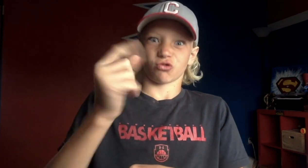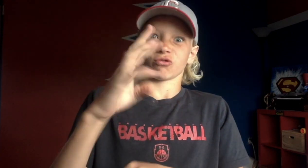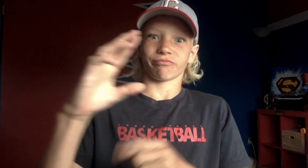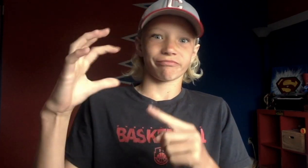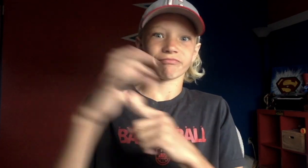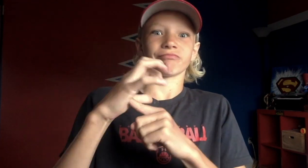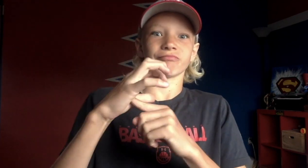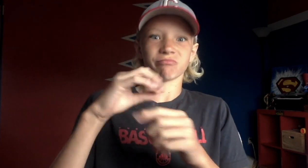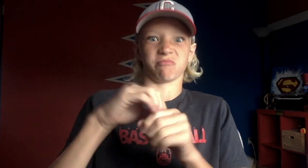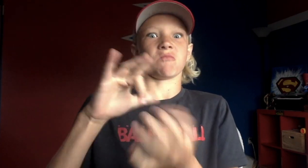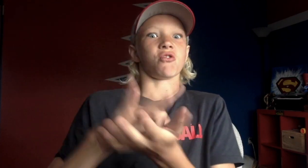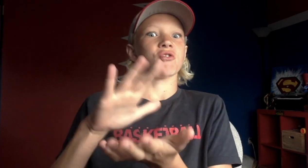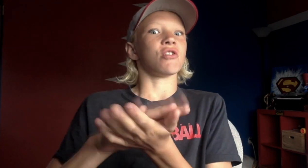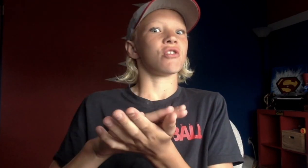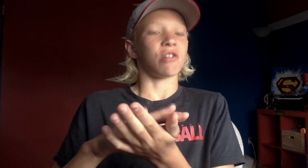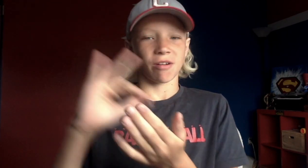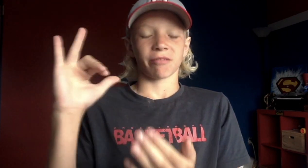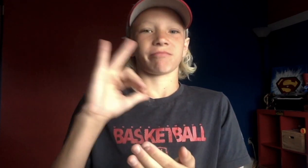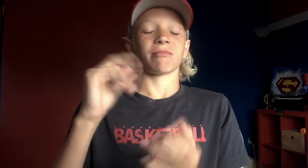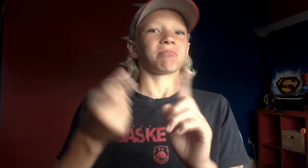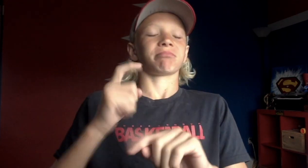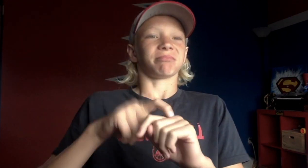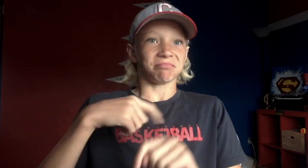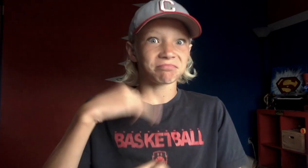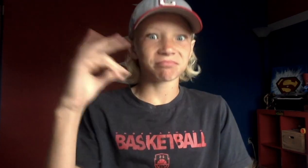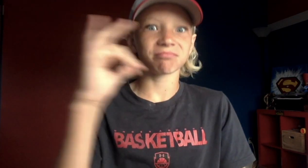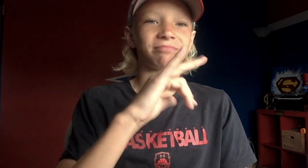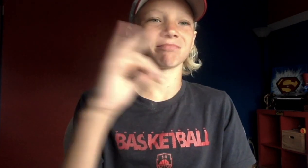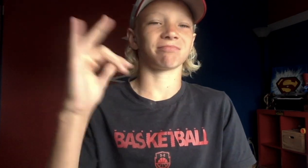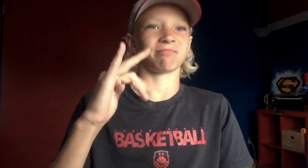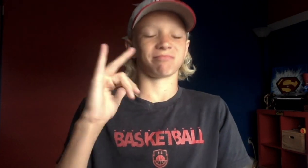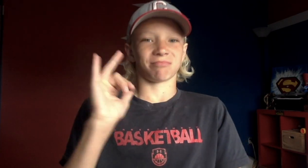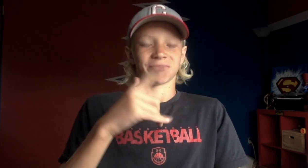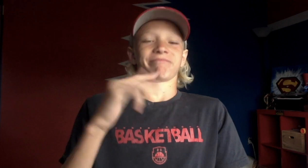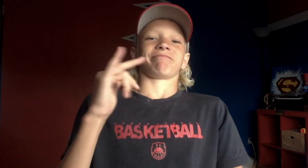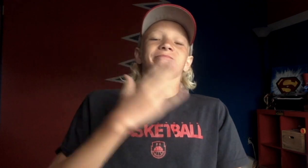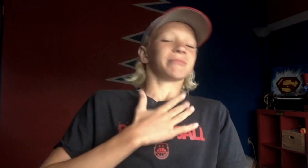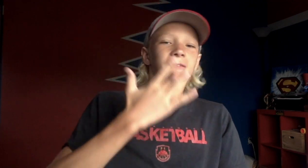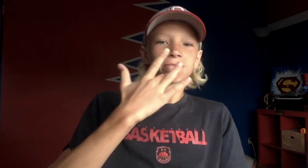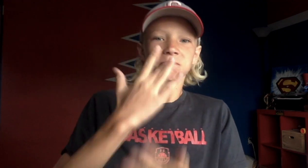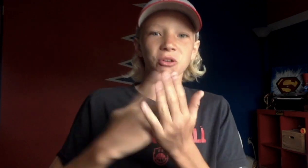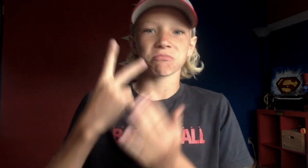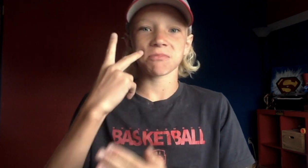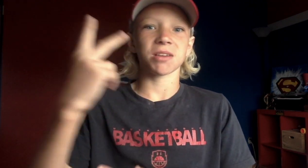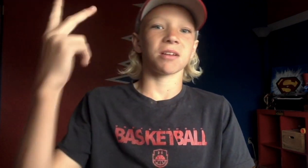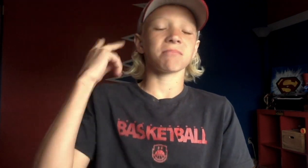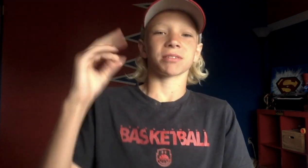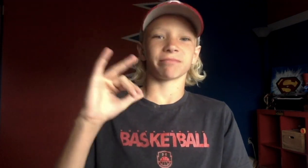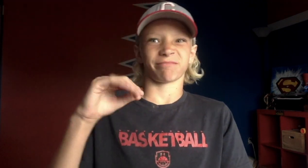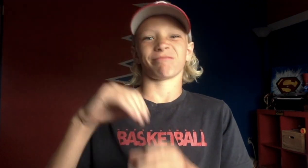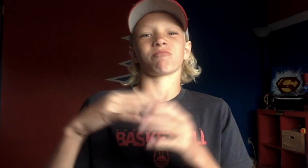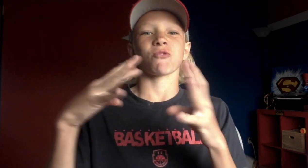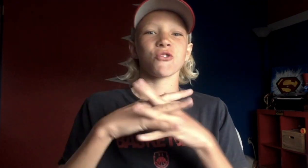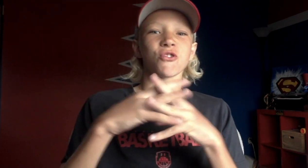It's the first time CSTR has won a championship for middle school. So fantastic memory is my favorite favorite.